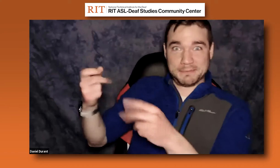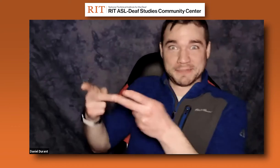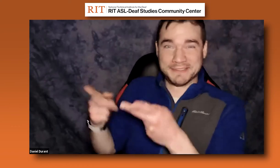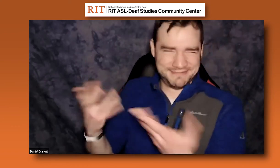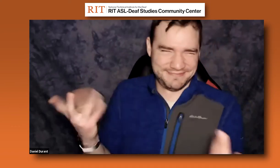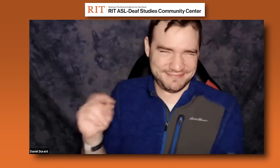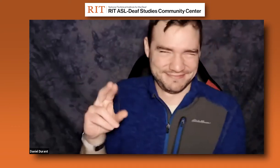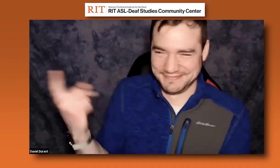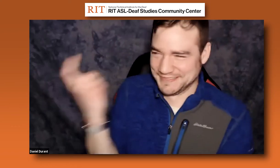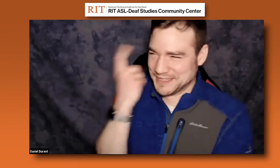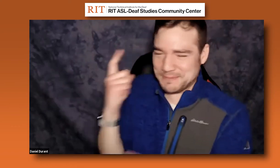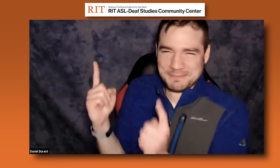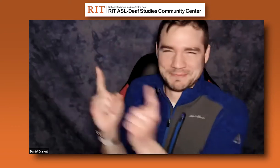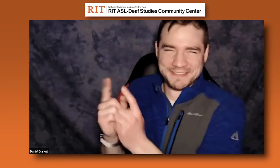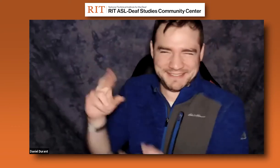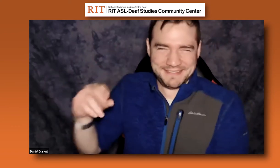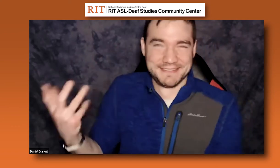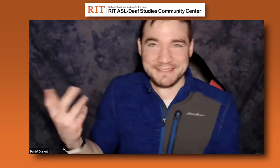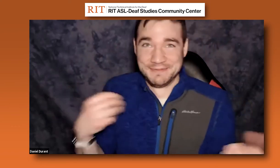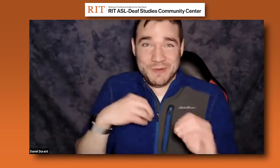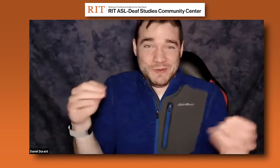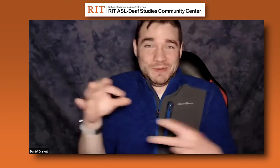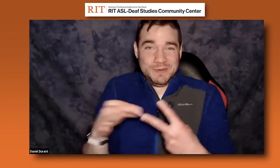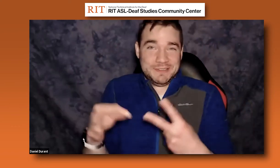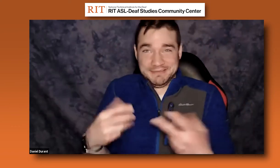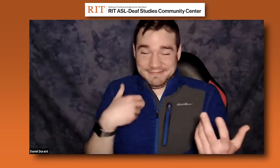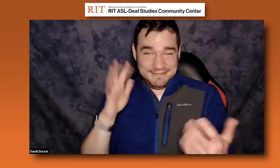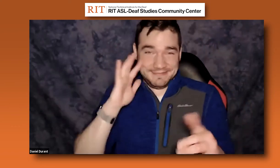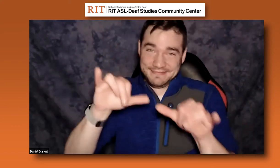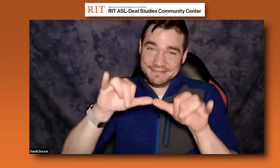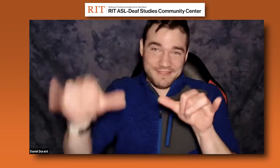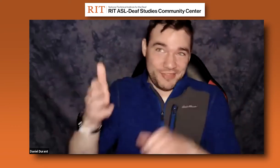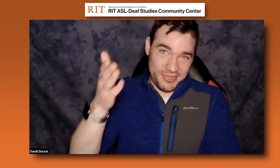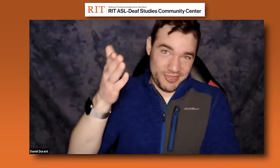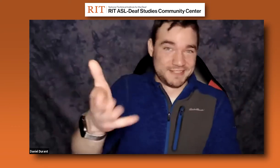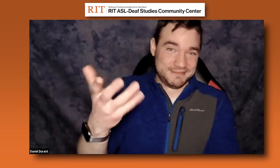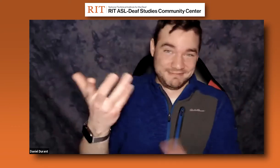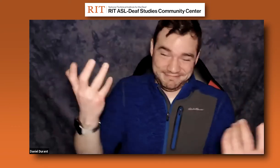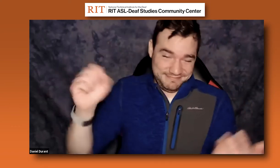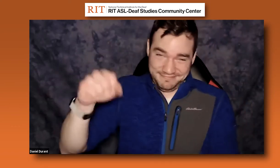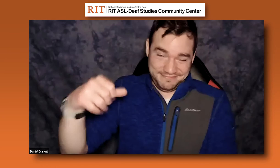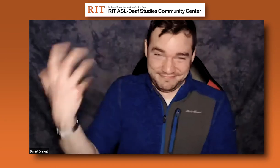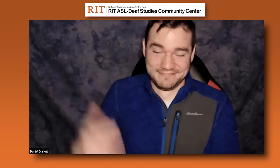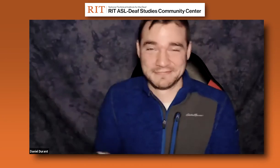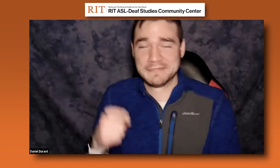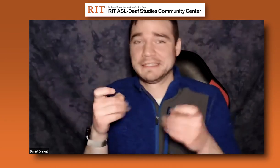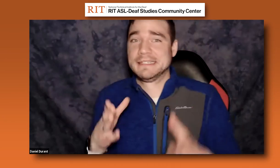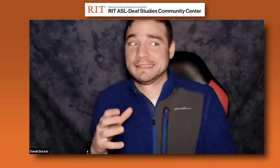I guess I'll--you know, I can't stay with the manager. I just met them, so I decided, yeah, I'll stay at this hotel,